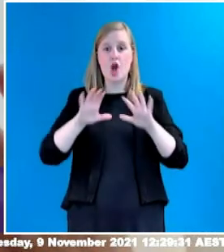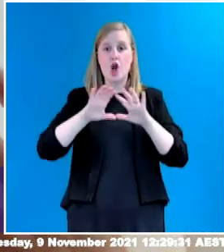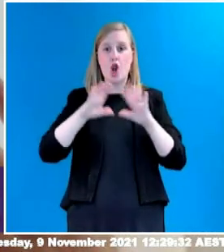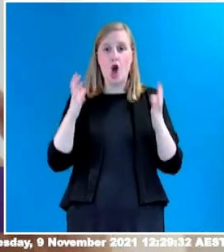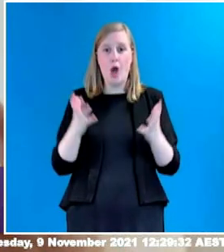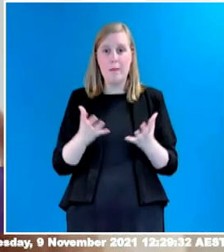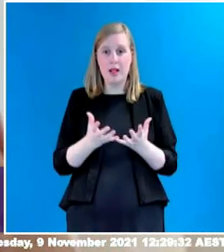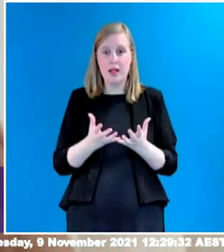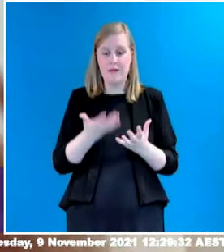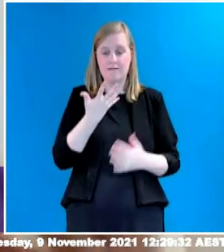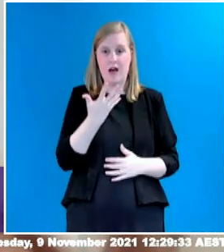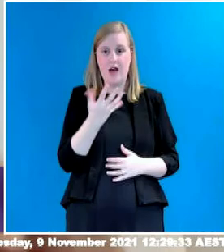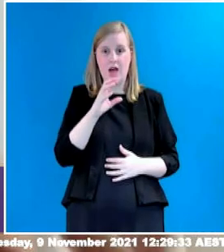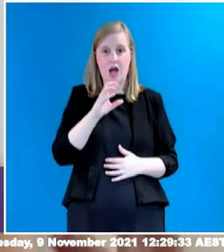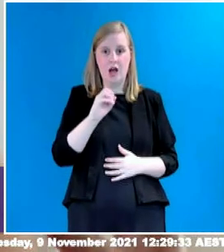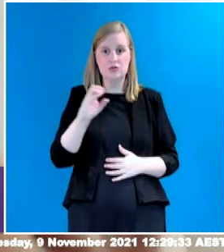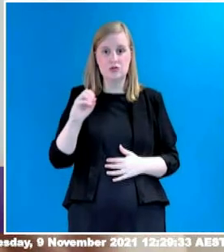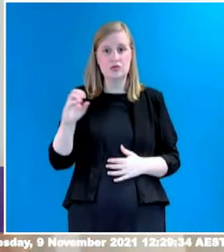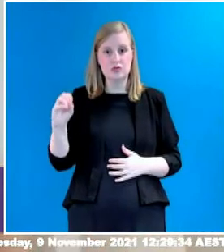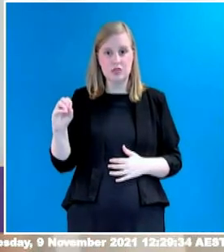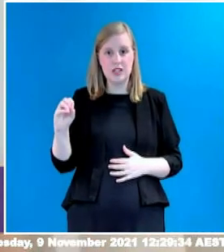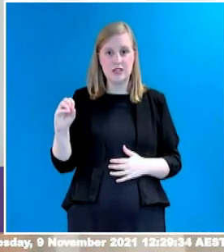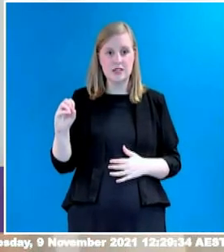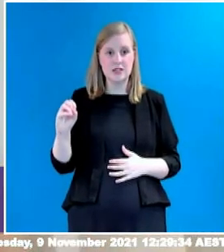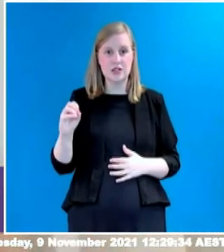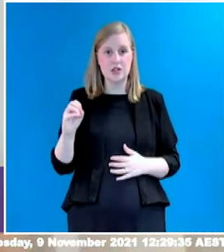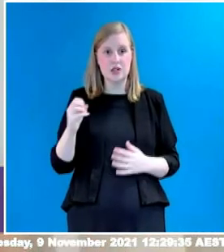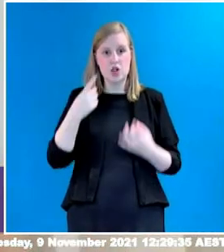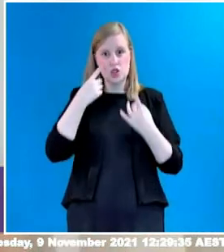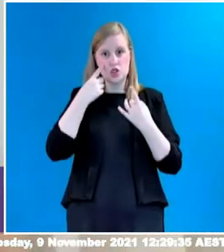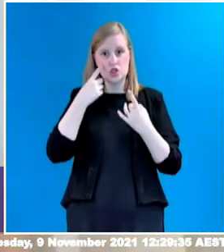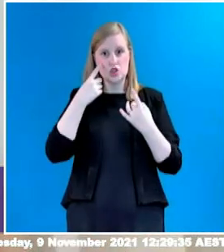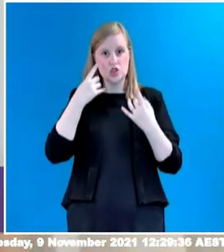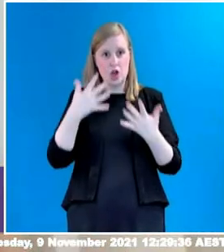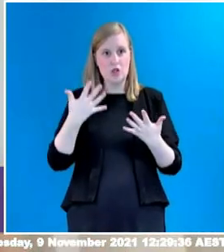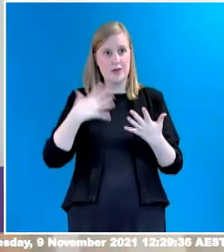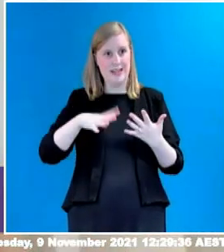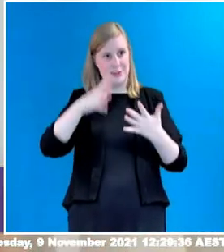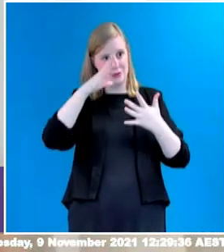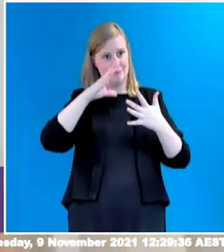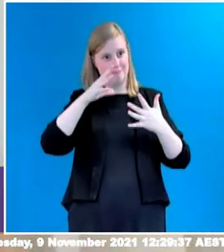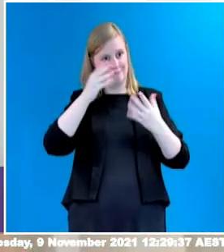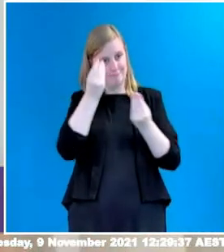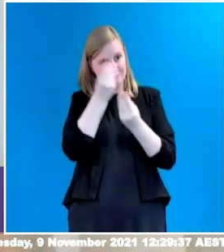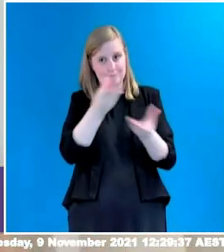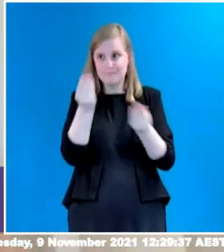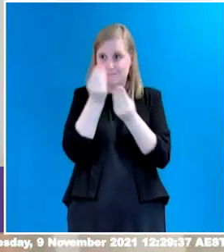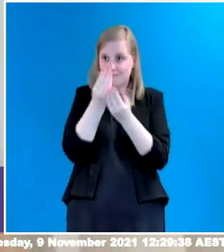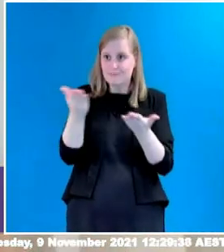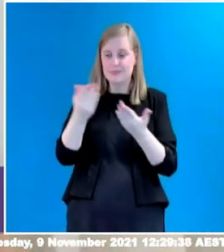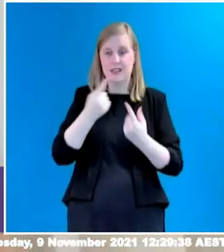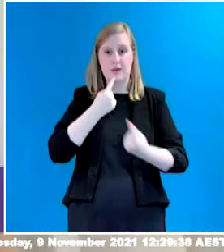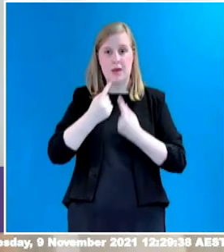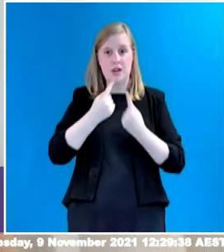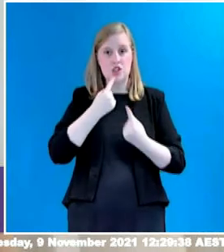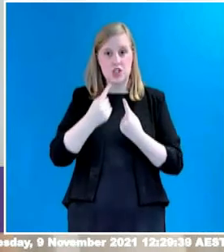leadership development and training, they are mainly awareness raising, which is great. We need that work being done. They do a lot of work with the World Economic Forum.